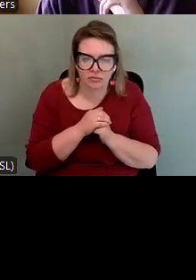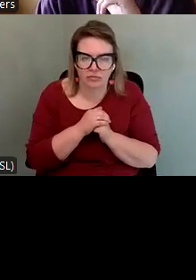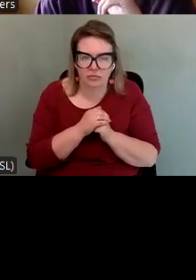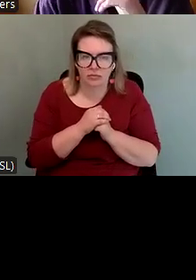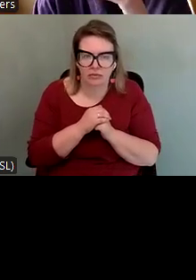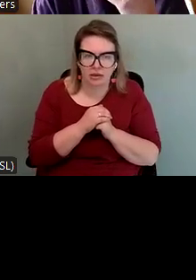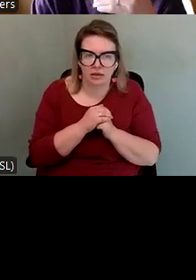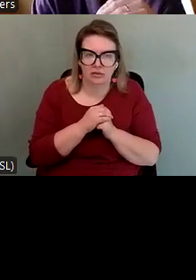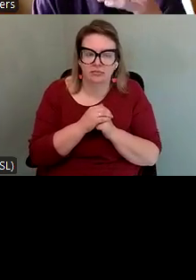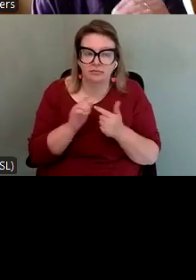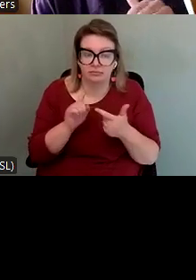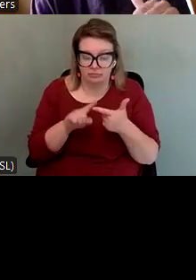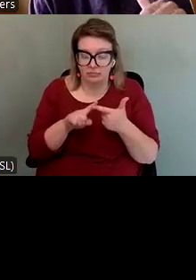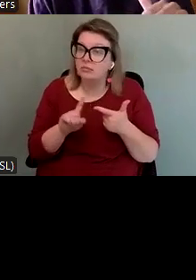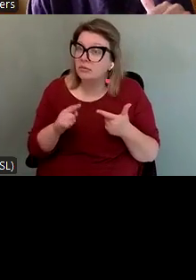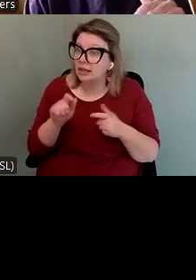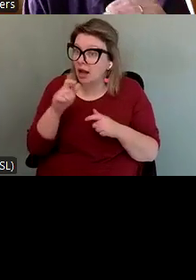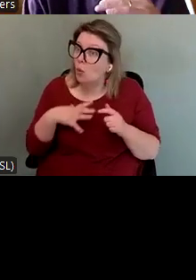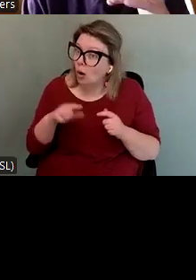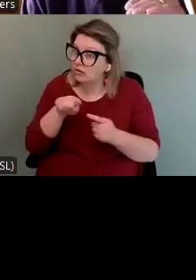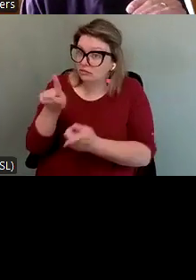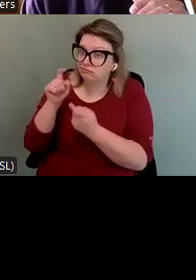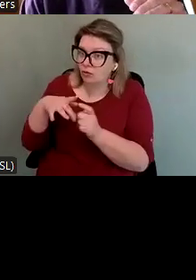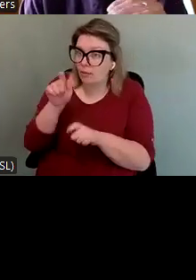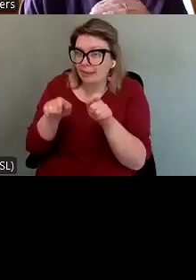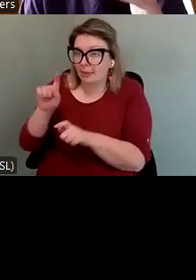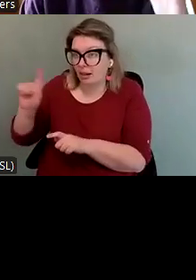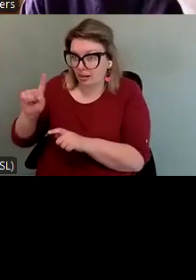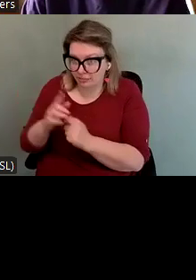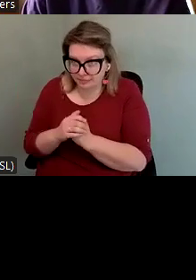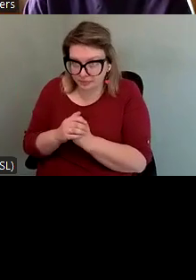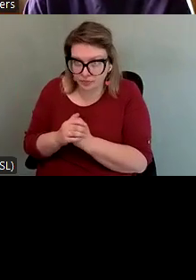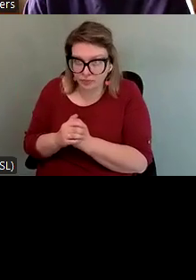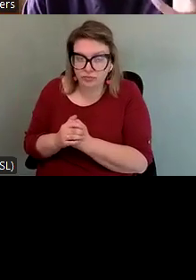Second bit is, what do I want people to do? Now, mentioned earlier on, some organizations,